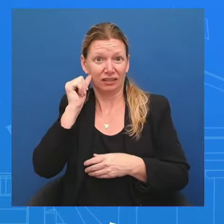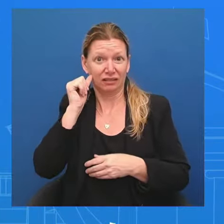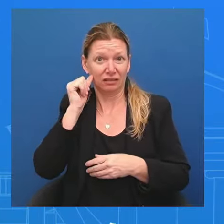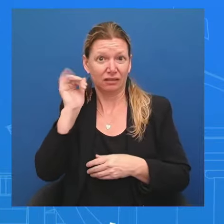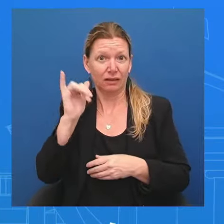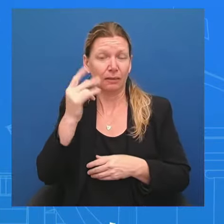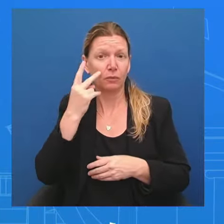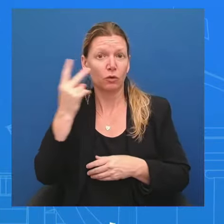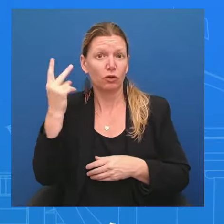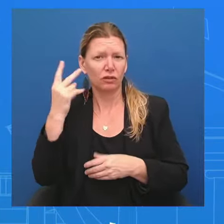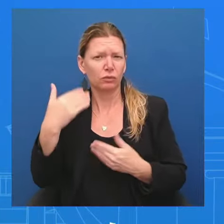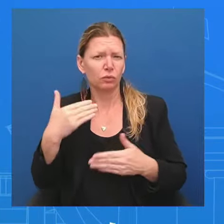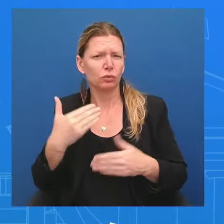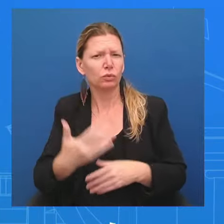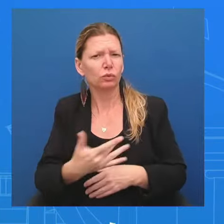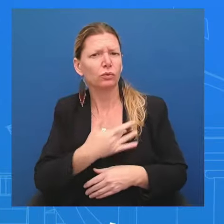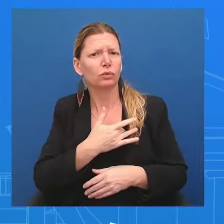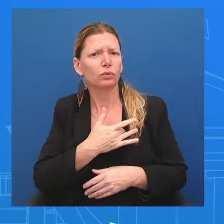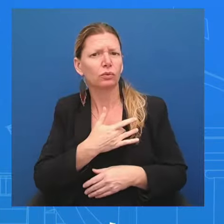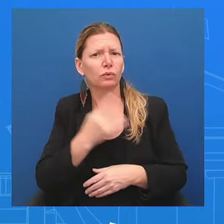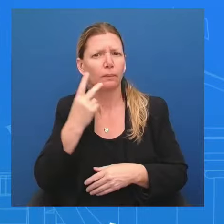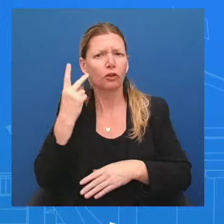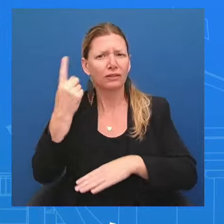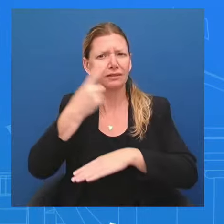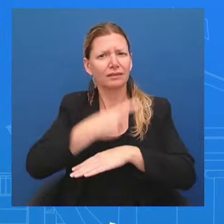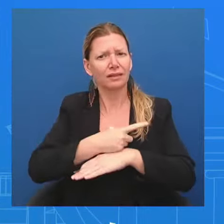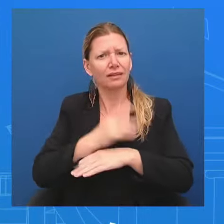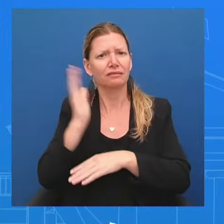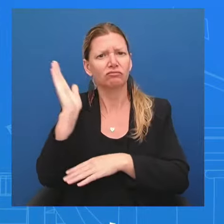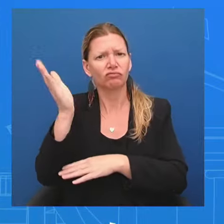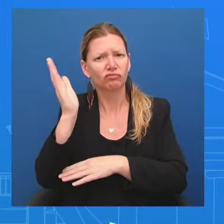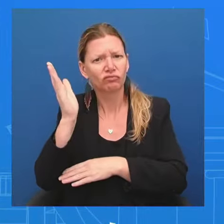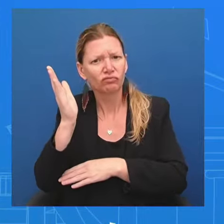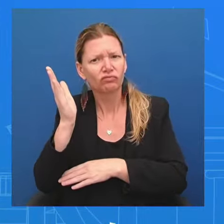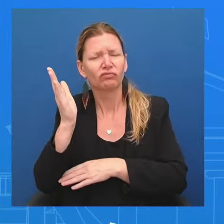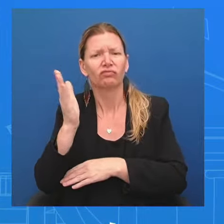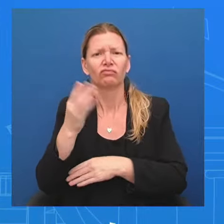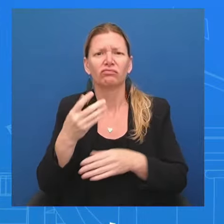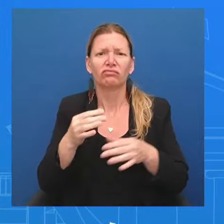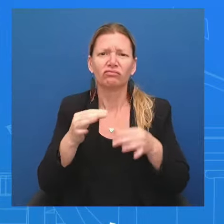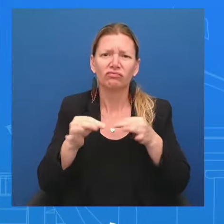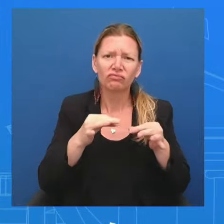he talked about the passing the anniversary, the ninth anniversary of the passing of his son.